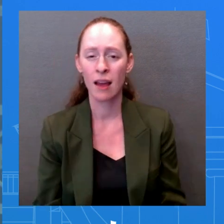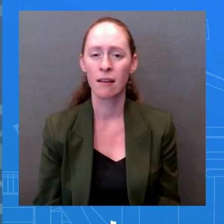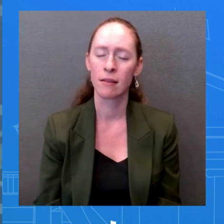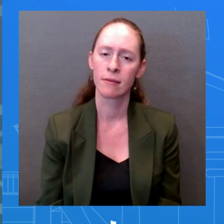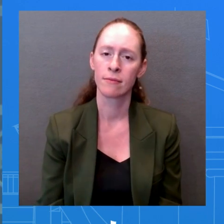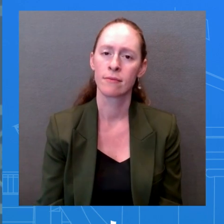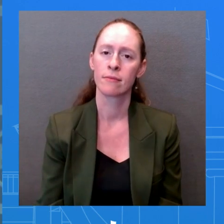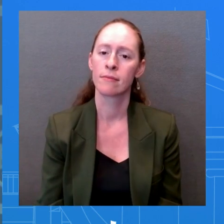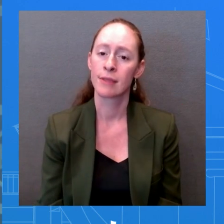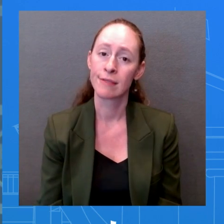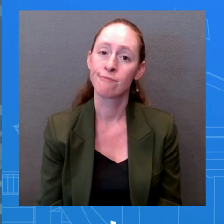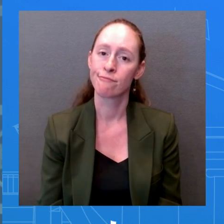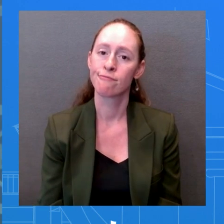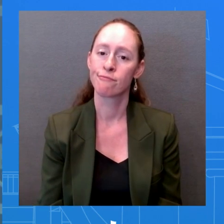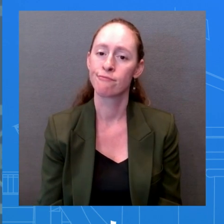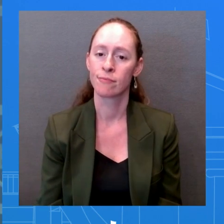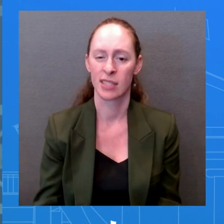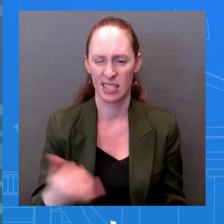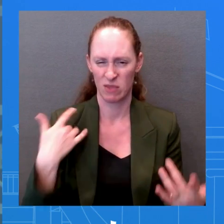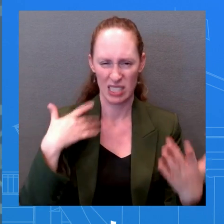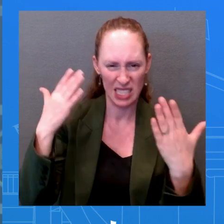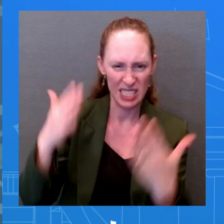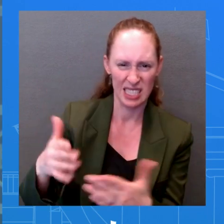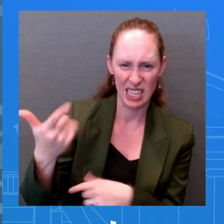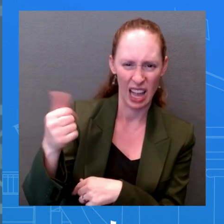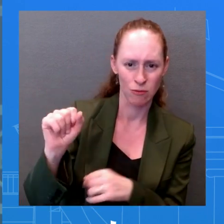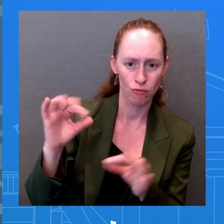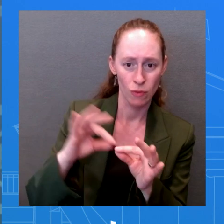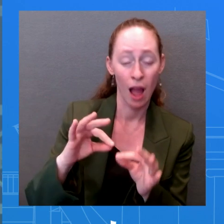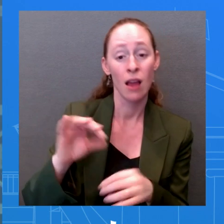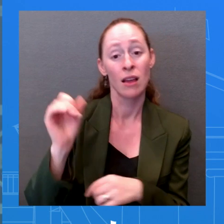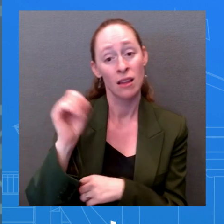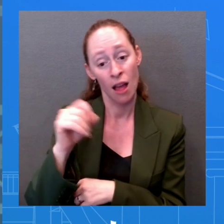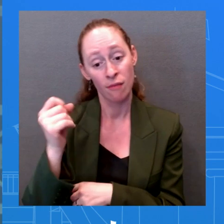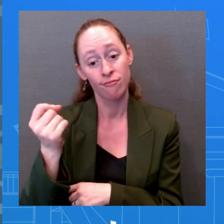But yet -- yes, this is a global challenge. It's not just America, as you all know --